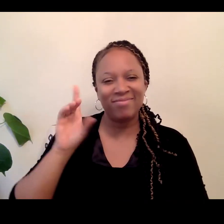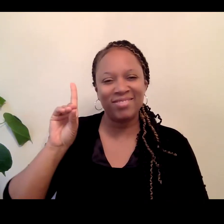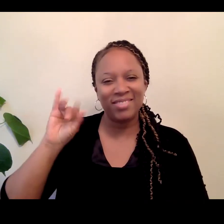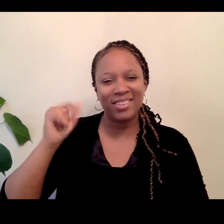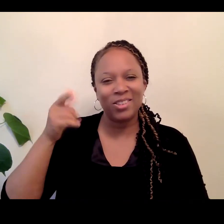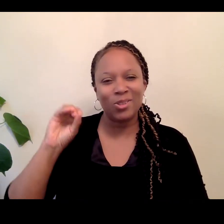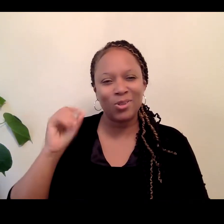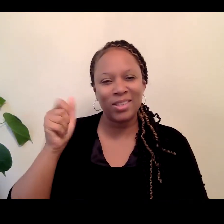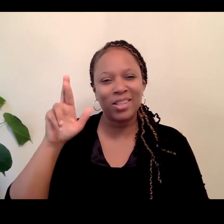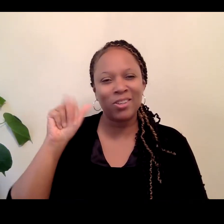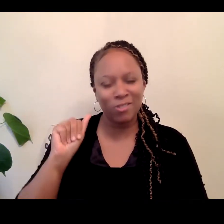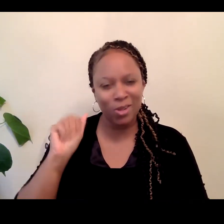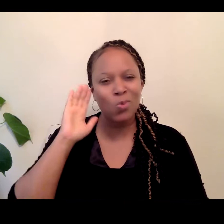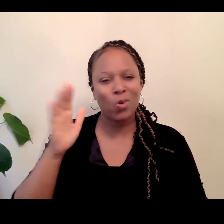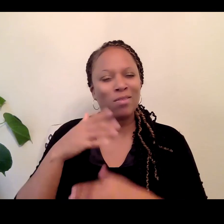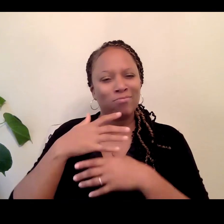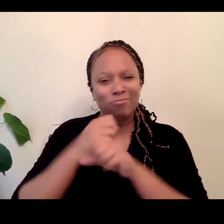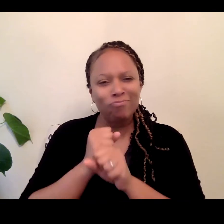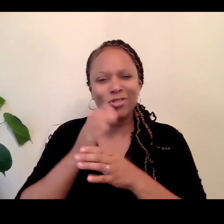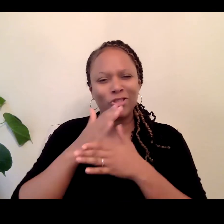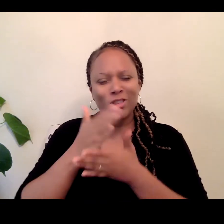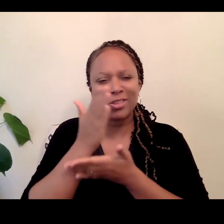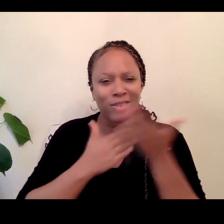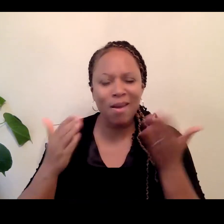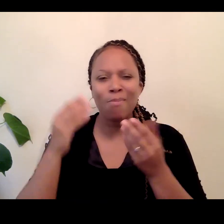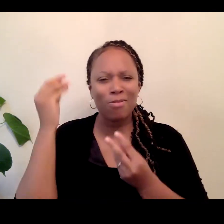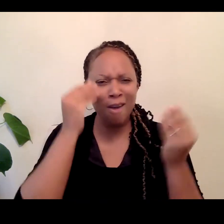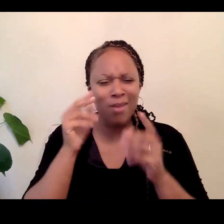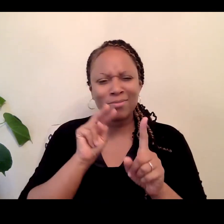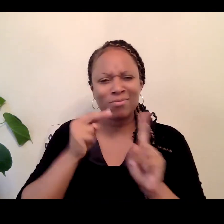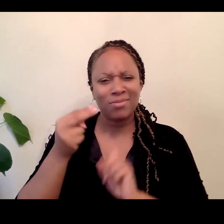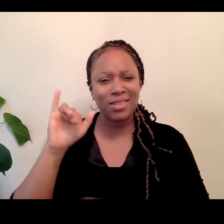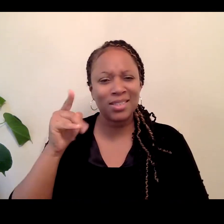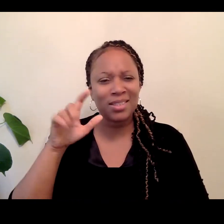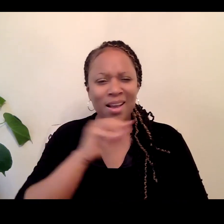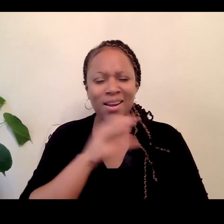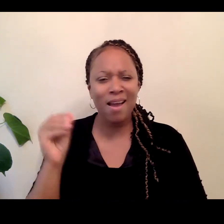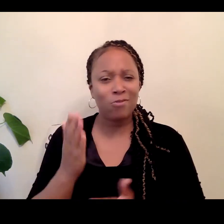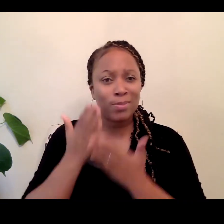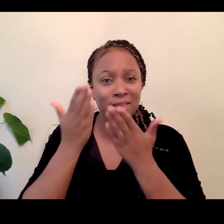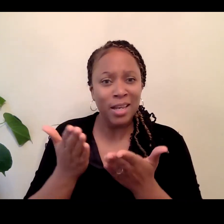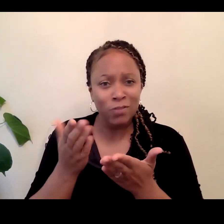I am pleased to welcome Diego Guerra who put together some thoughts, insight, and recommendations